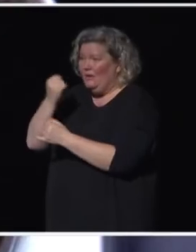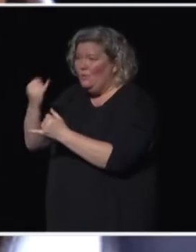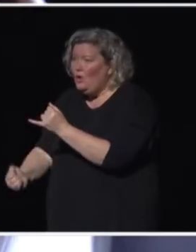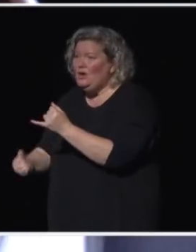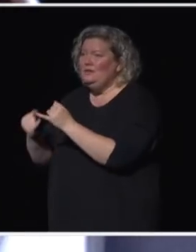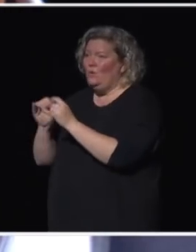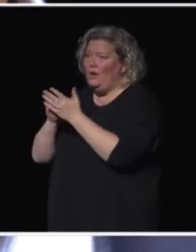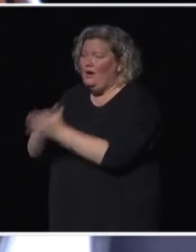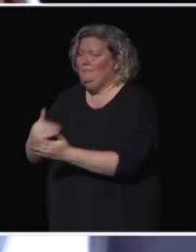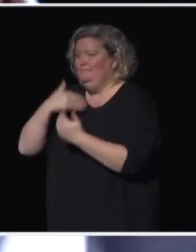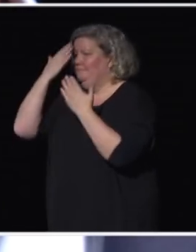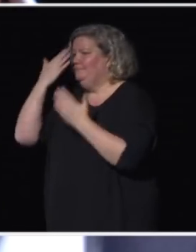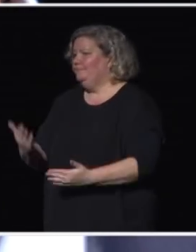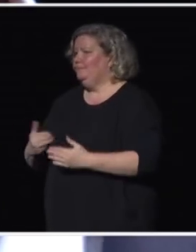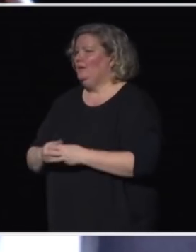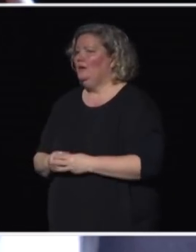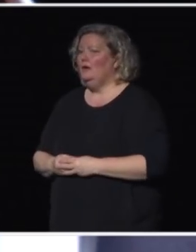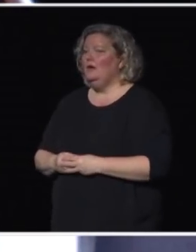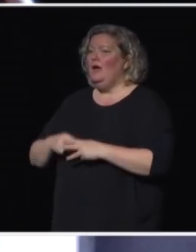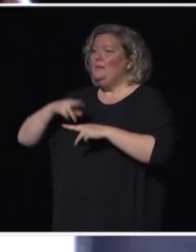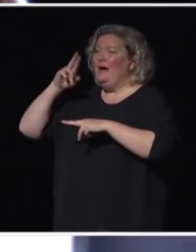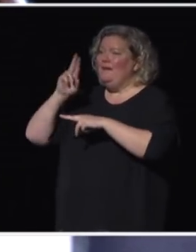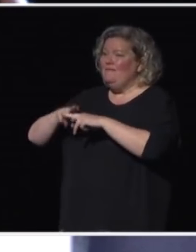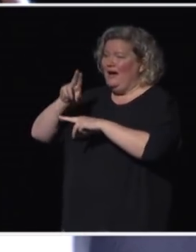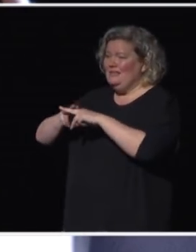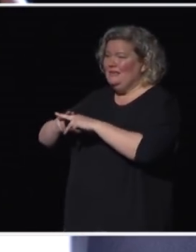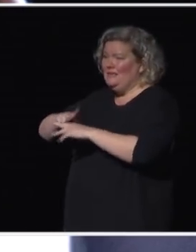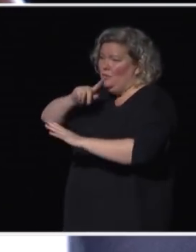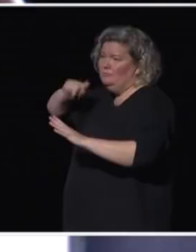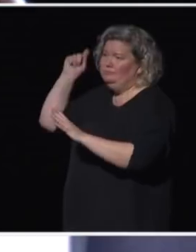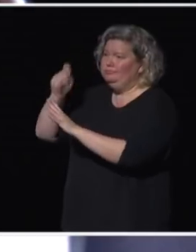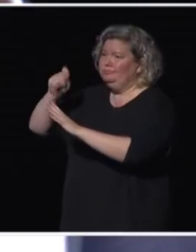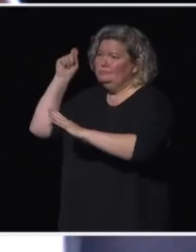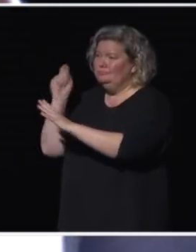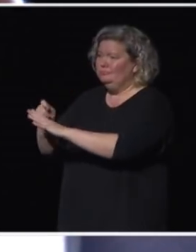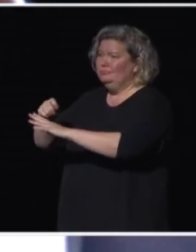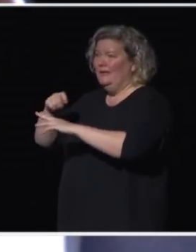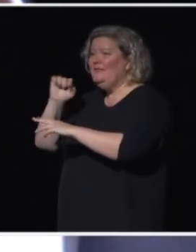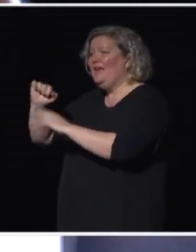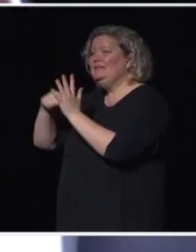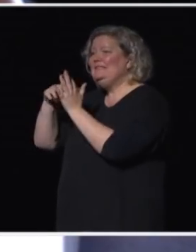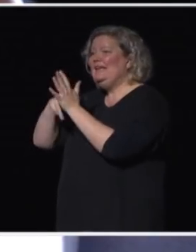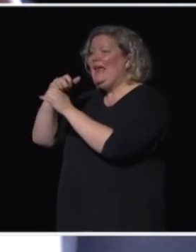What I know is that fathers who slammed their teenage boys for sass would then release them to streets where their boys employed